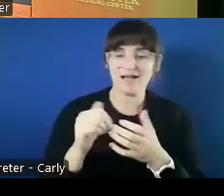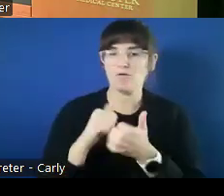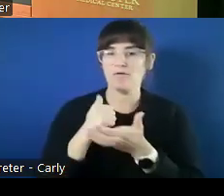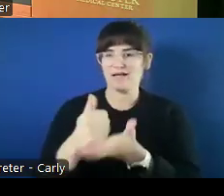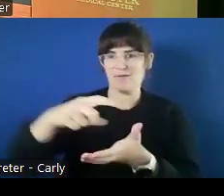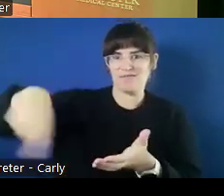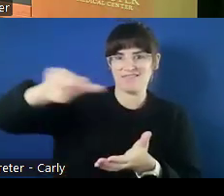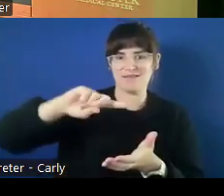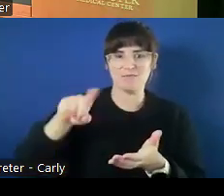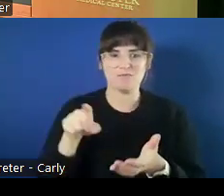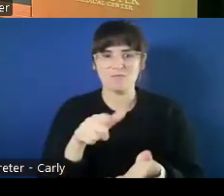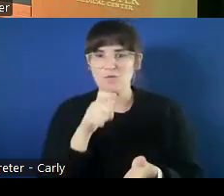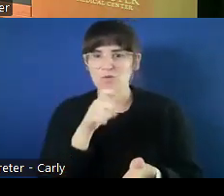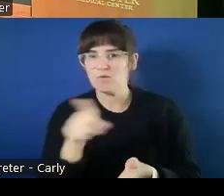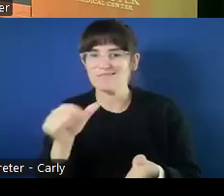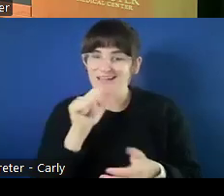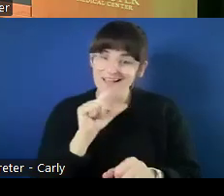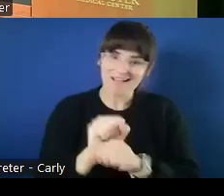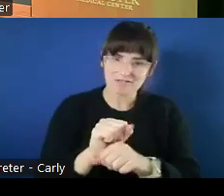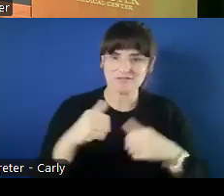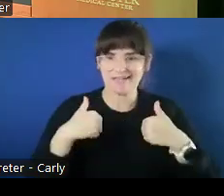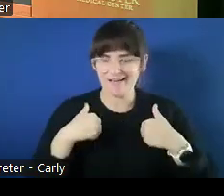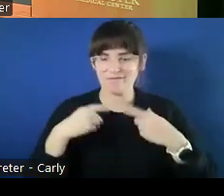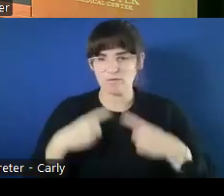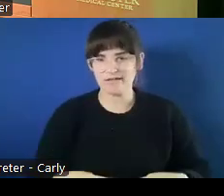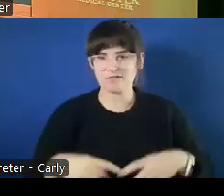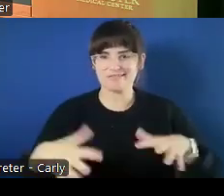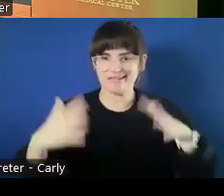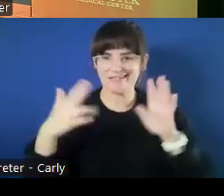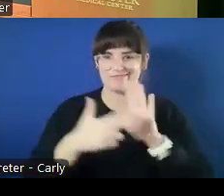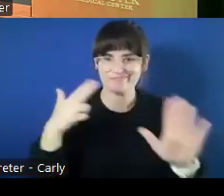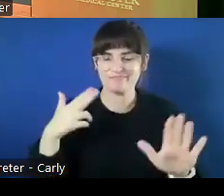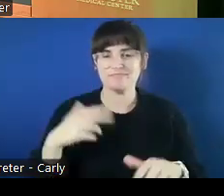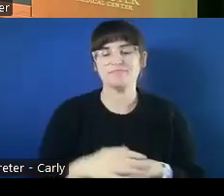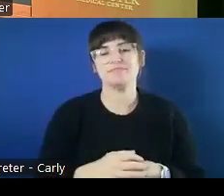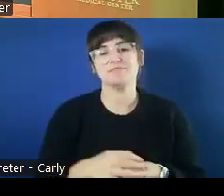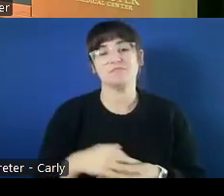actually have depression or anxiety uh and one of the things we thought about was well-being we were